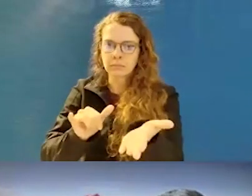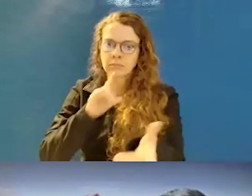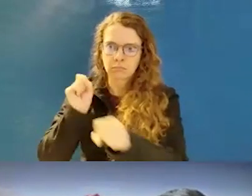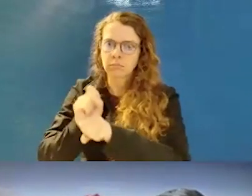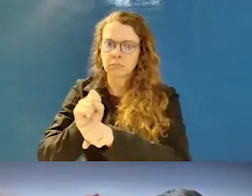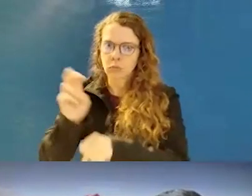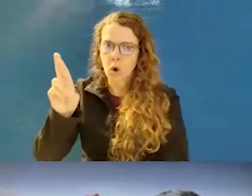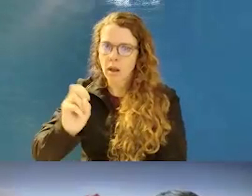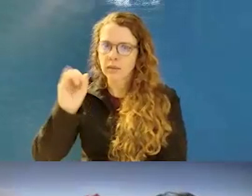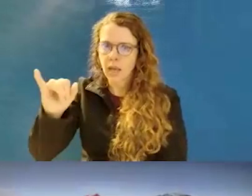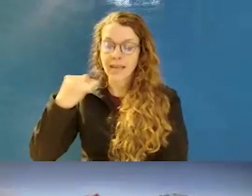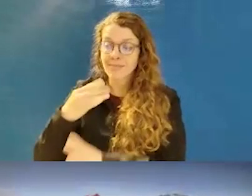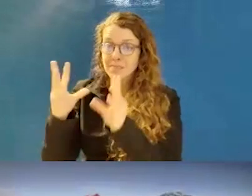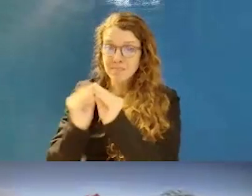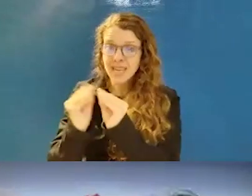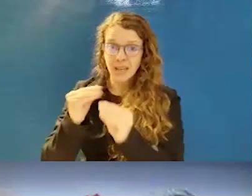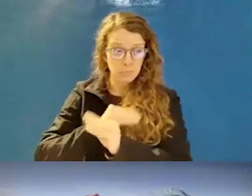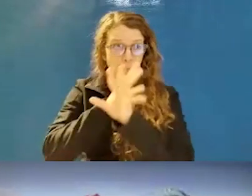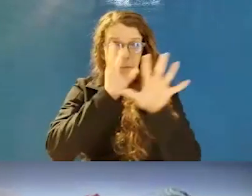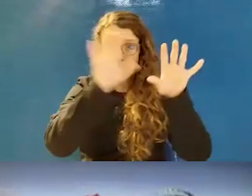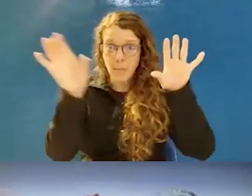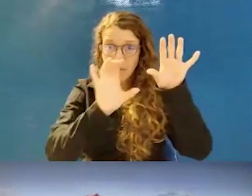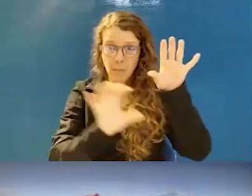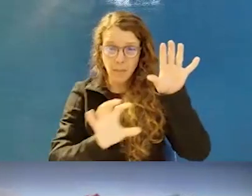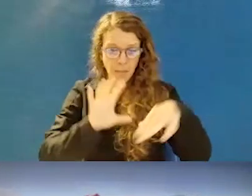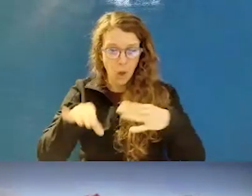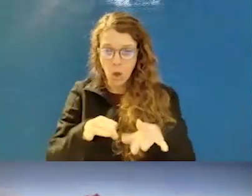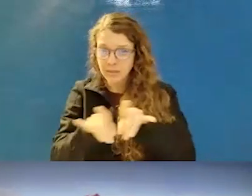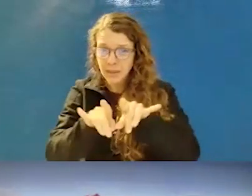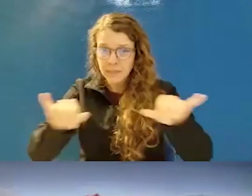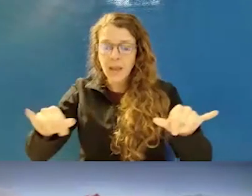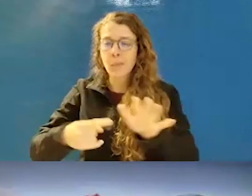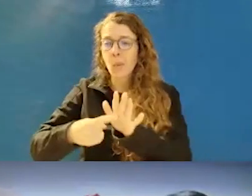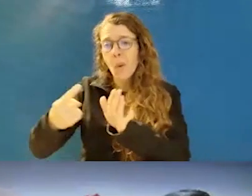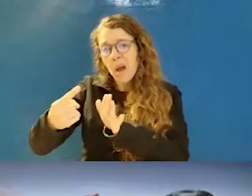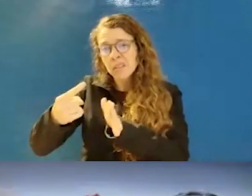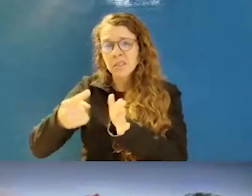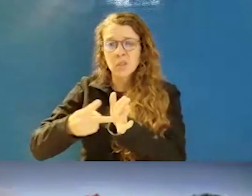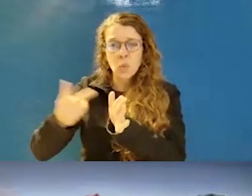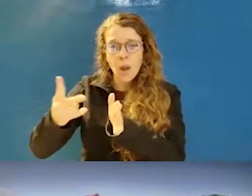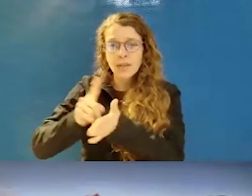So if you're meeting with those students, you know, once or twice a week, then that's your RSI.